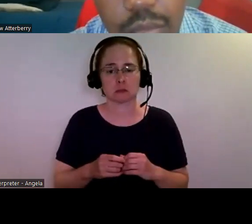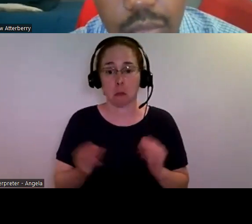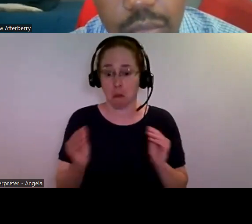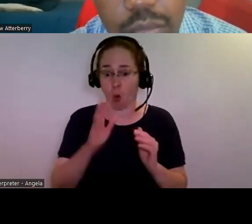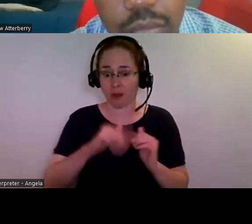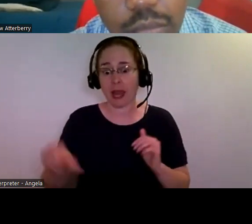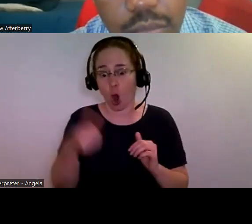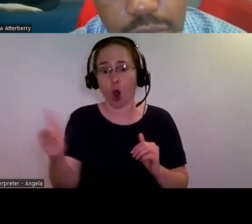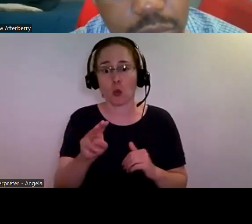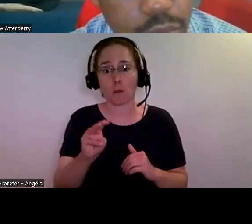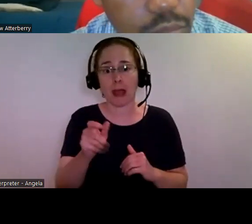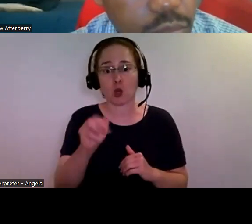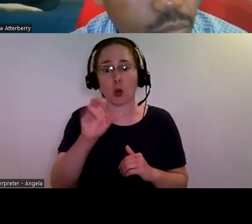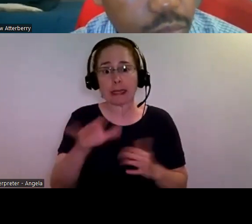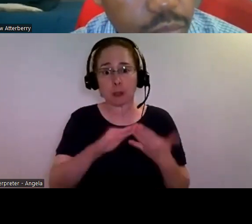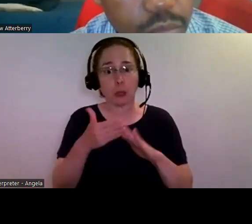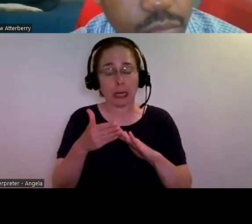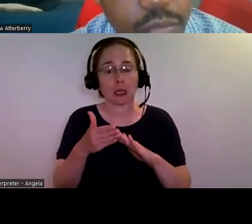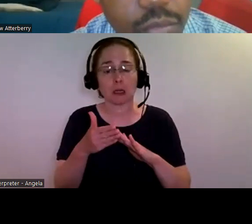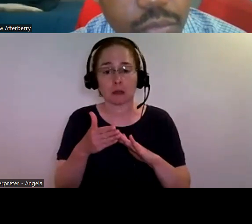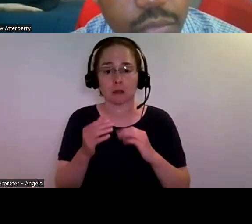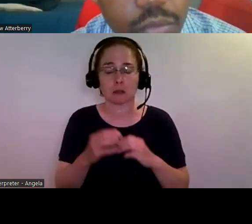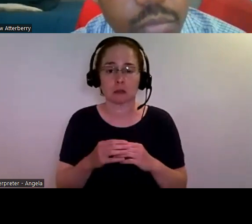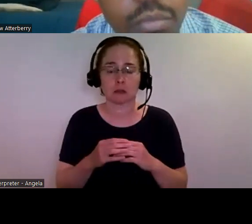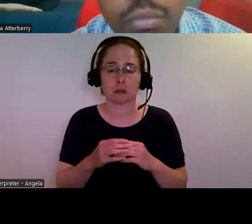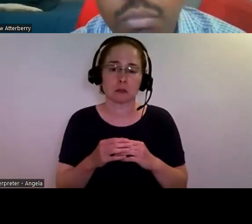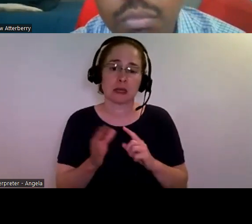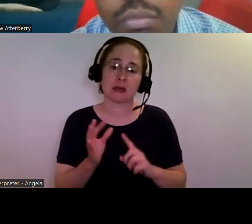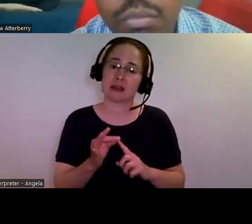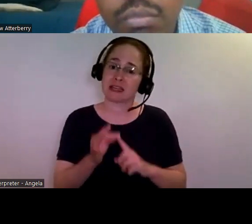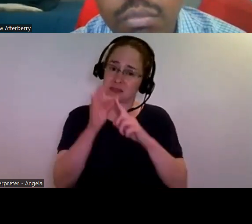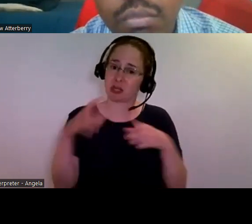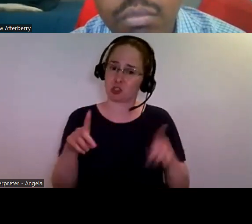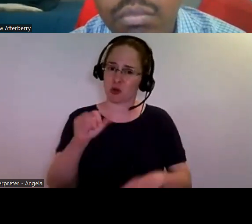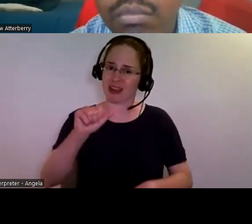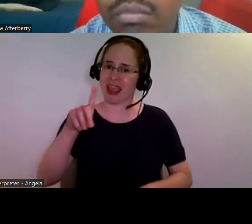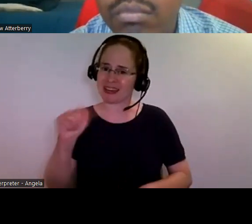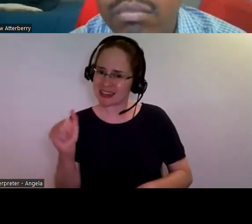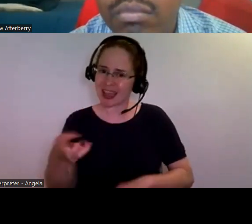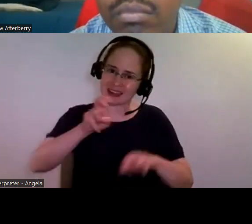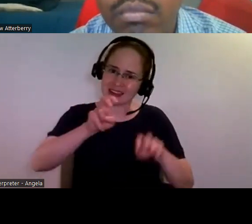minority community, especially during the ADA sit-ins and everything. So,